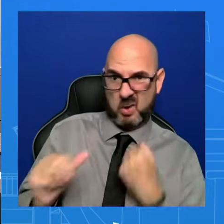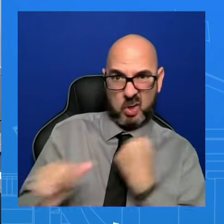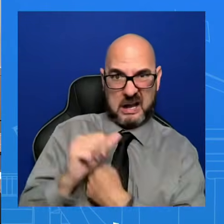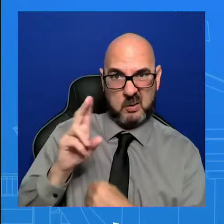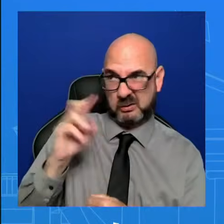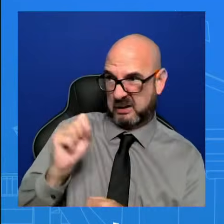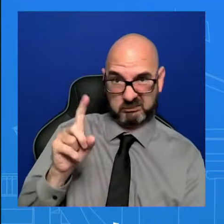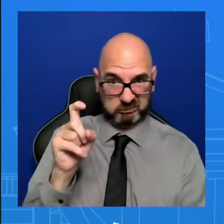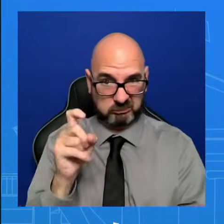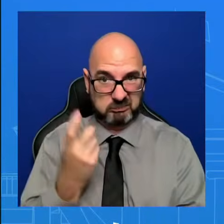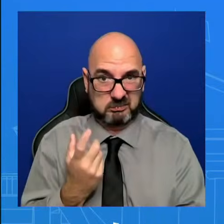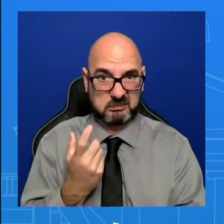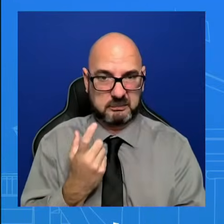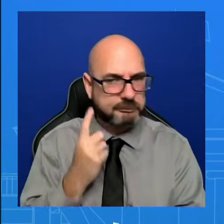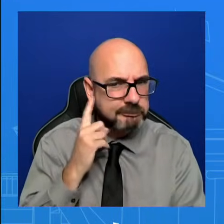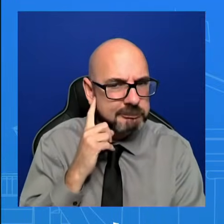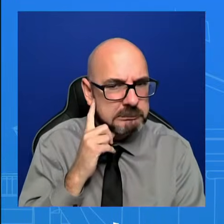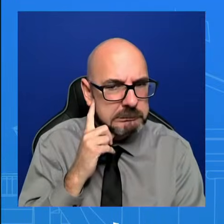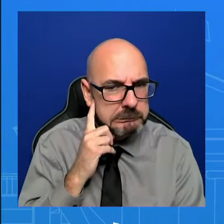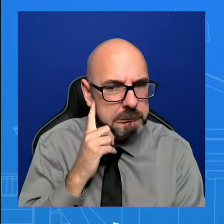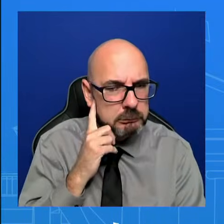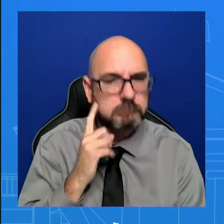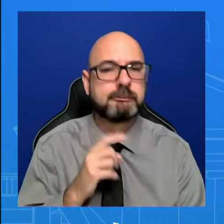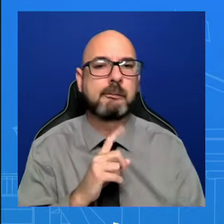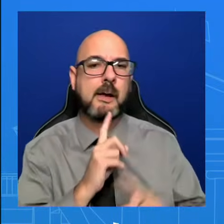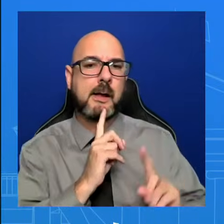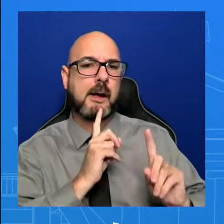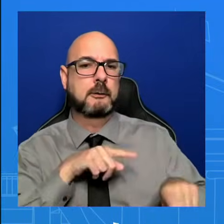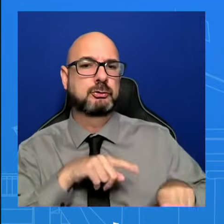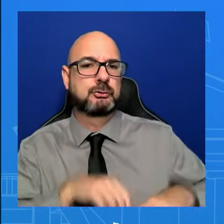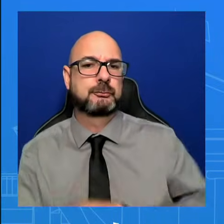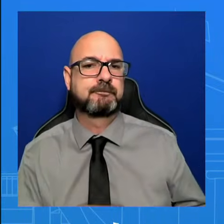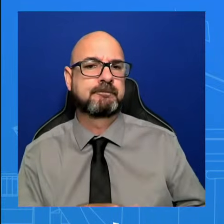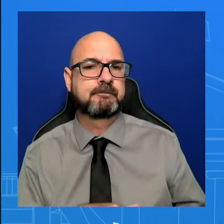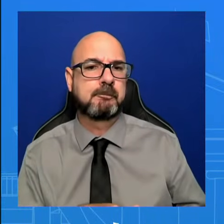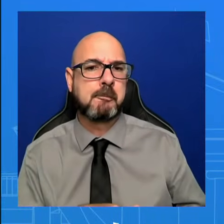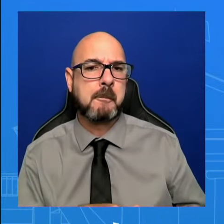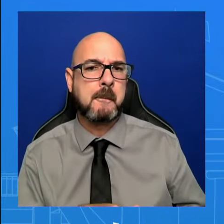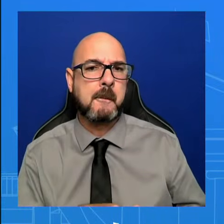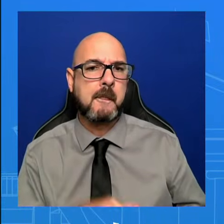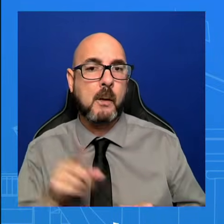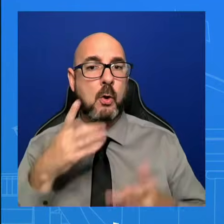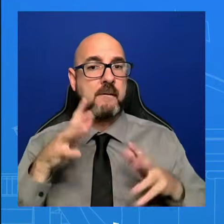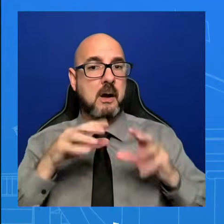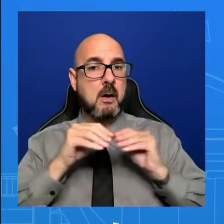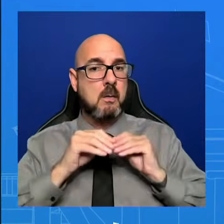So, I know that the Department of Agriculture has been on top of this.